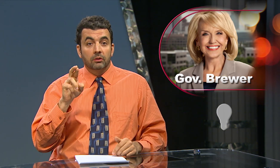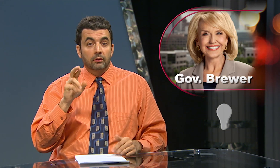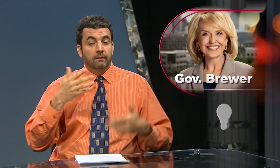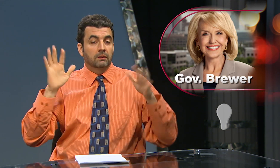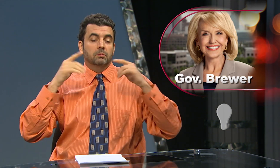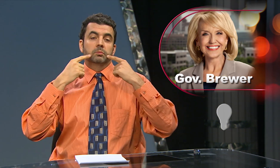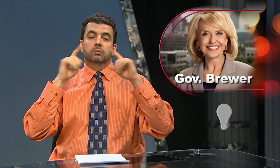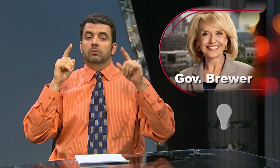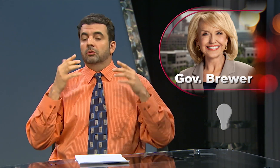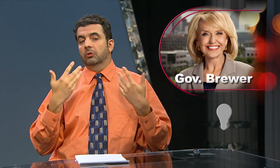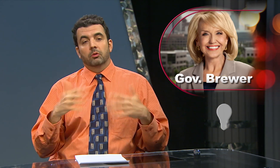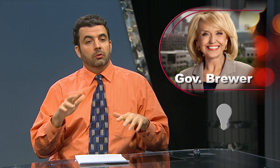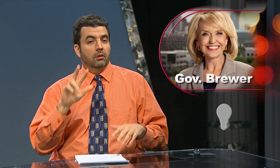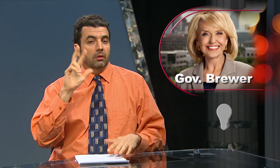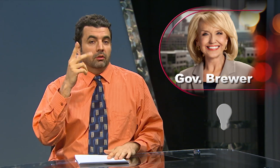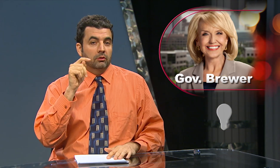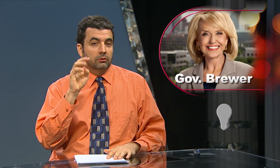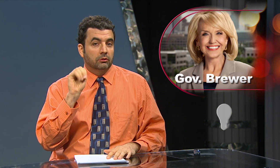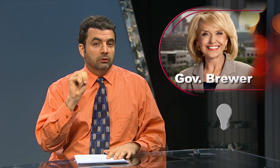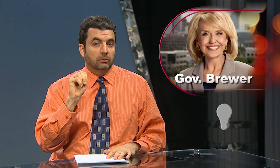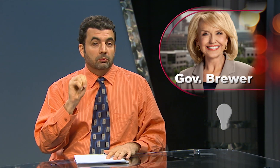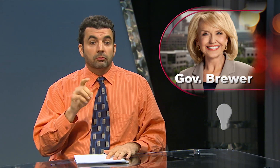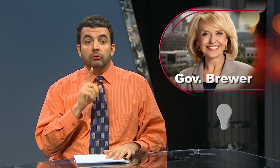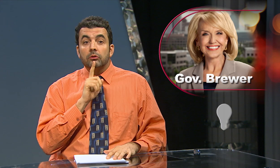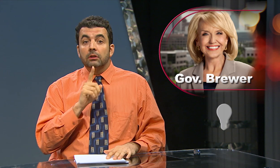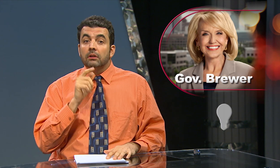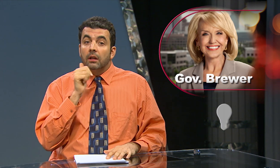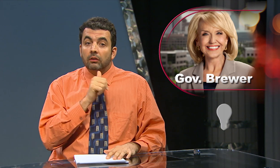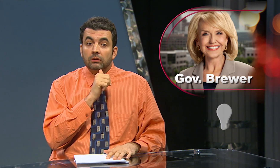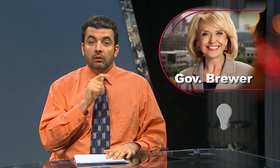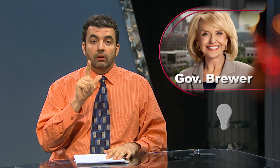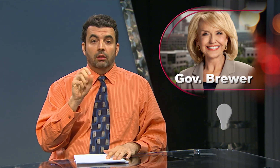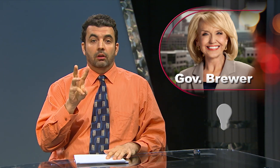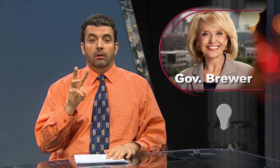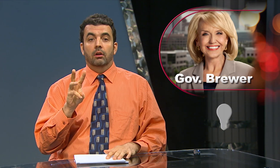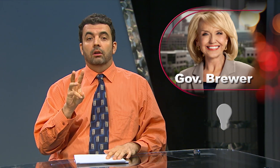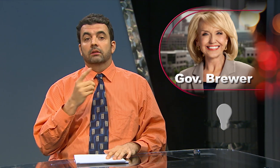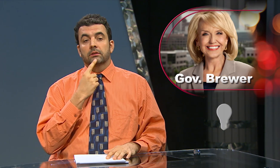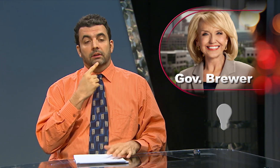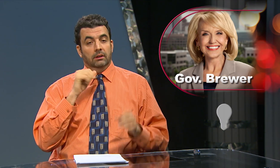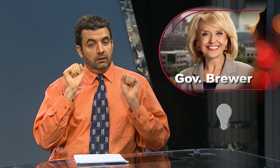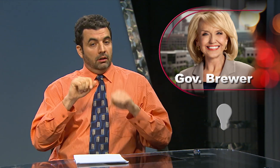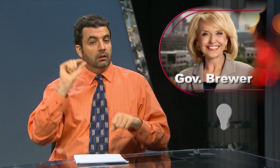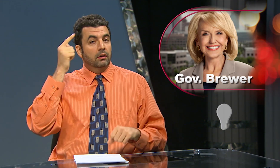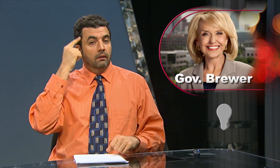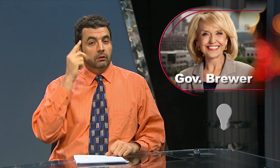BREWER ANNOUNCED LAST WEEK THAT SHE WILL NOT BE SEEKING A THIRD TERM. ARIZONA LAW SAYS